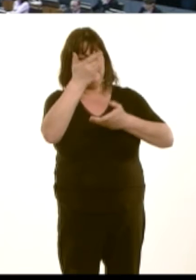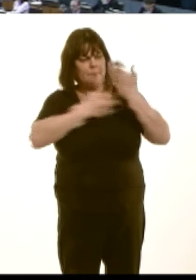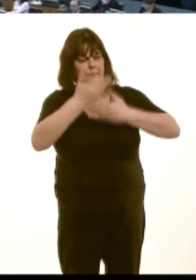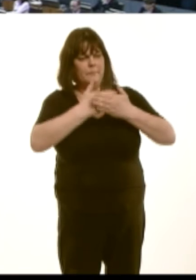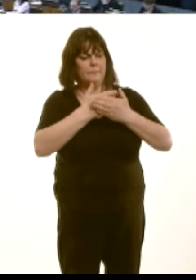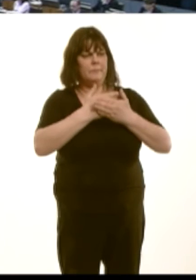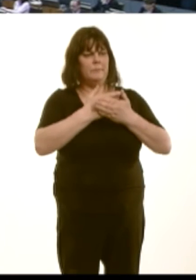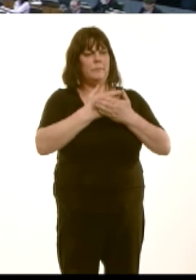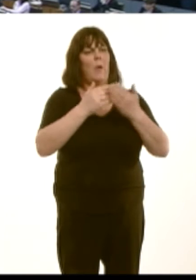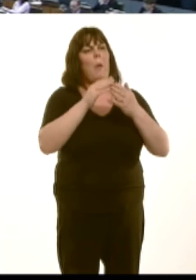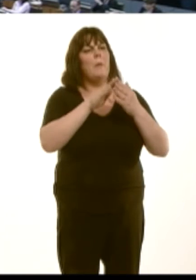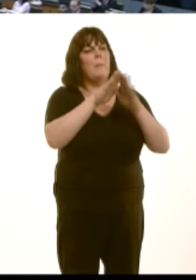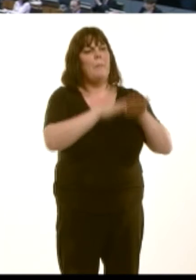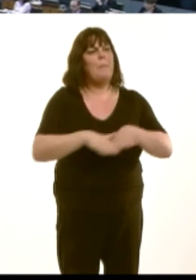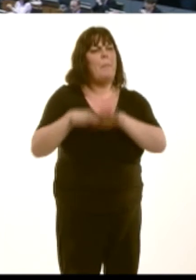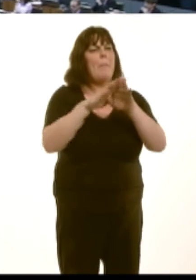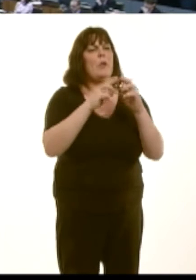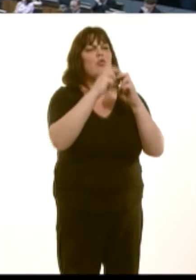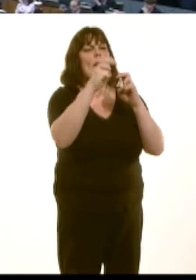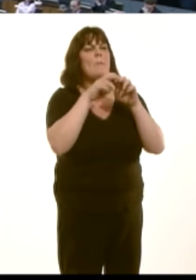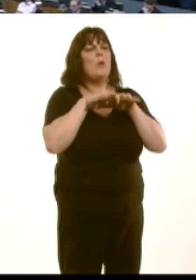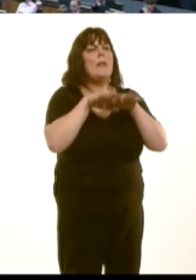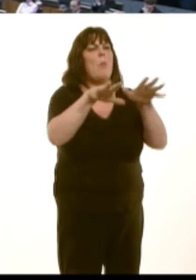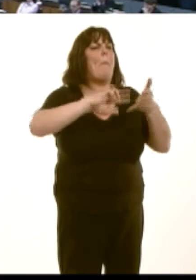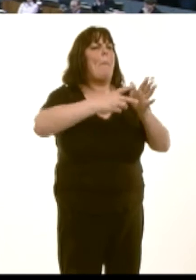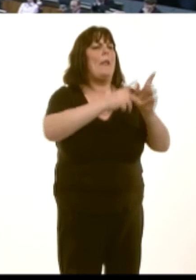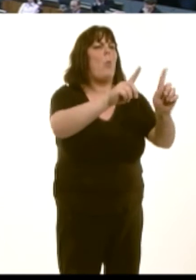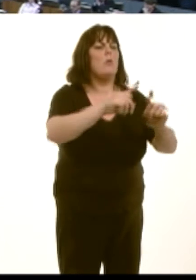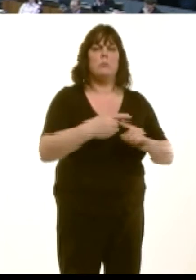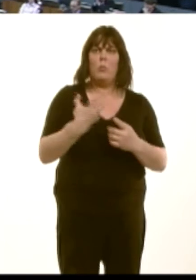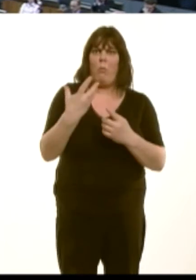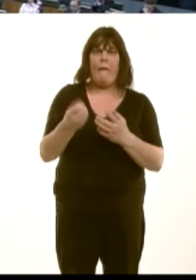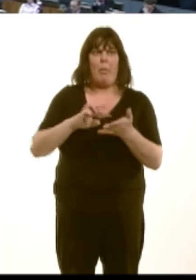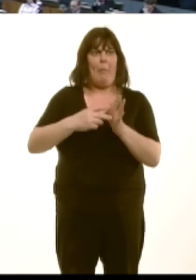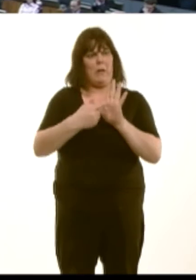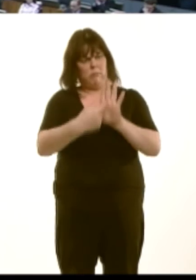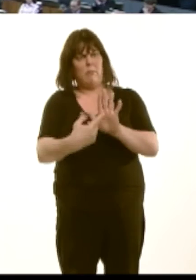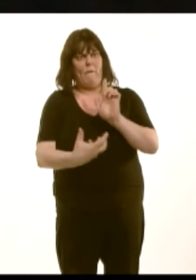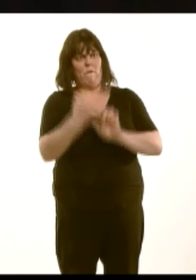OAQ(4)2131(FM) Carwyn Jones: Yes, theyíre to be found in the national transport plan. Byron Davies: Thank you very much, First Minister.